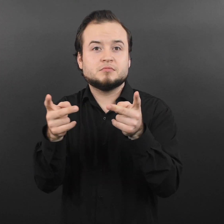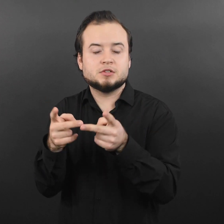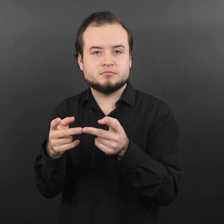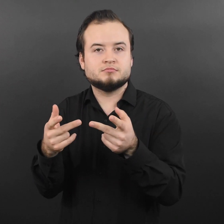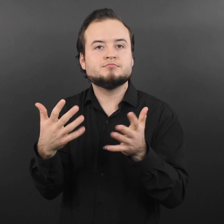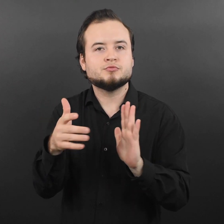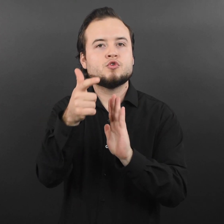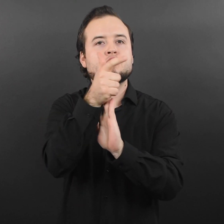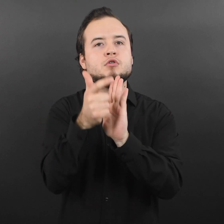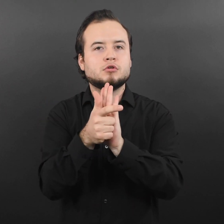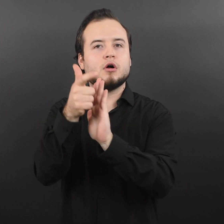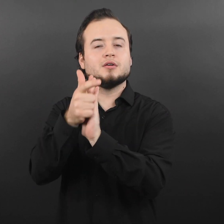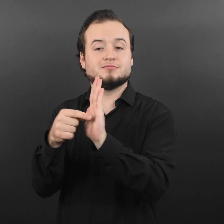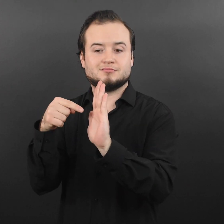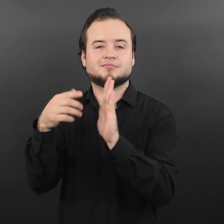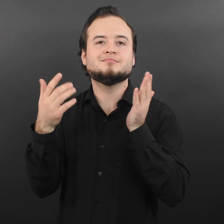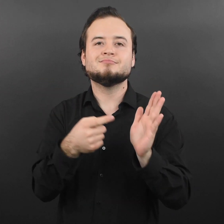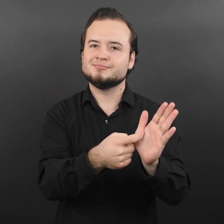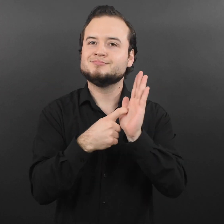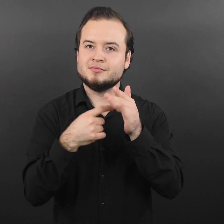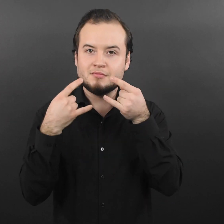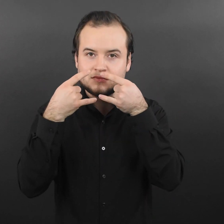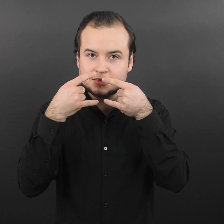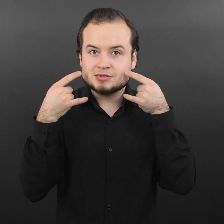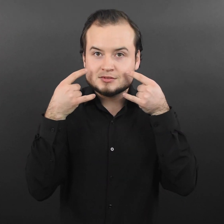Laws in certain settings may require masks